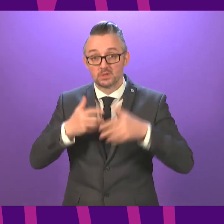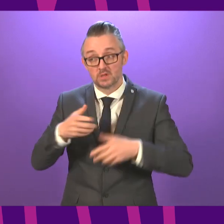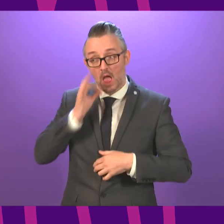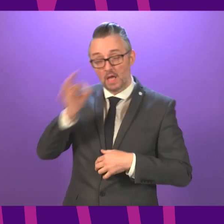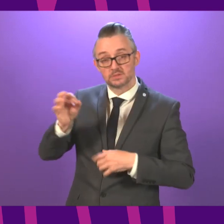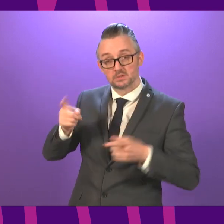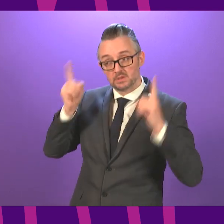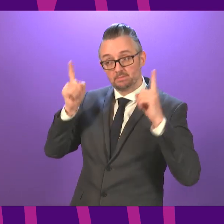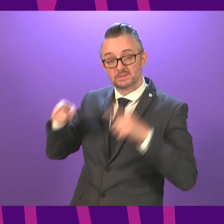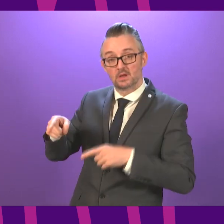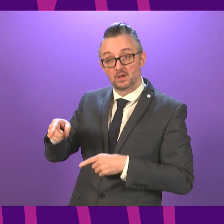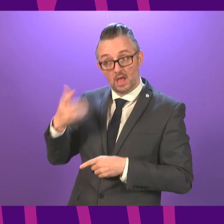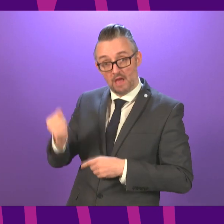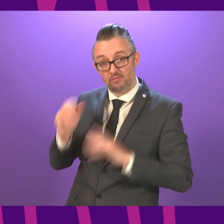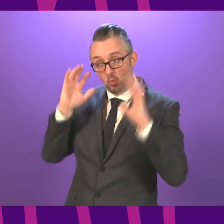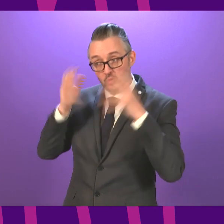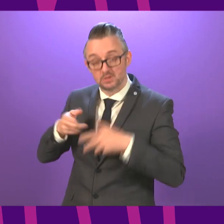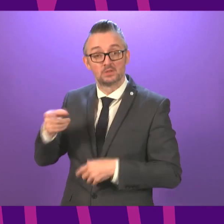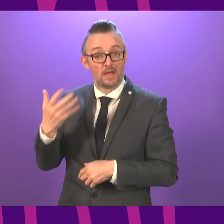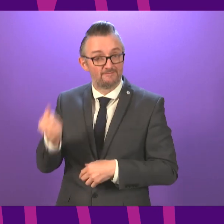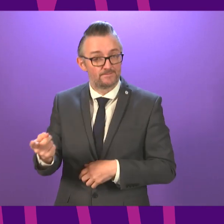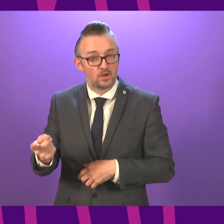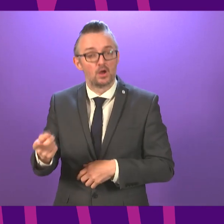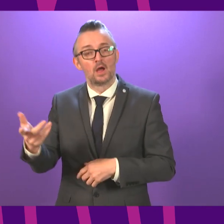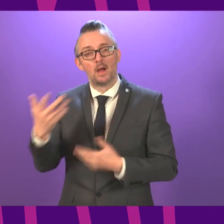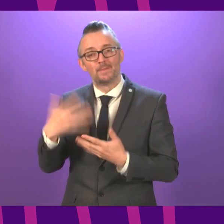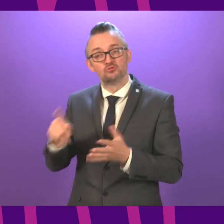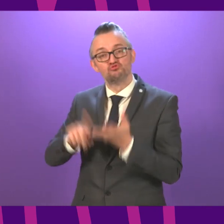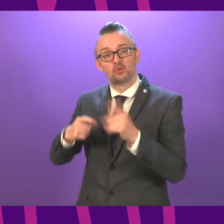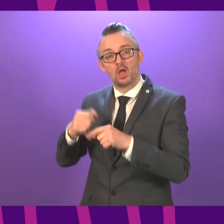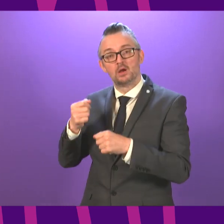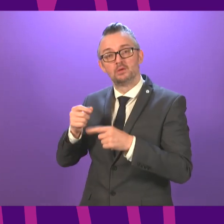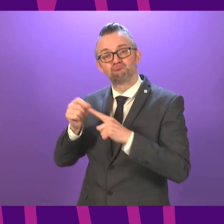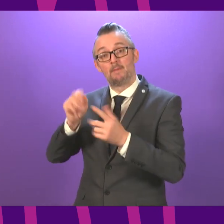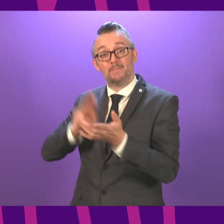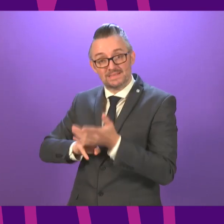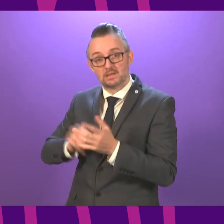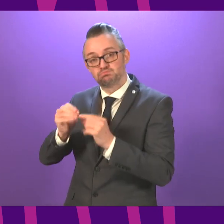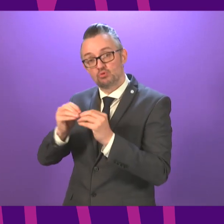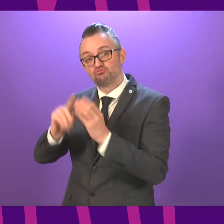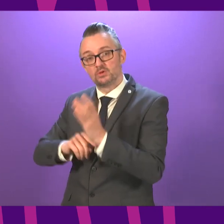assurance whatever from the UK Prime Minister, Boris Johnson? Michael Russell: No, I have not,